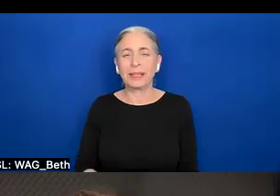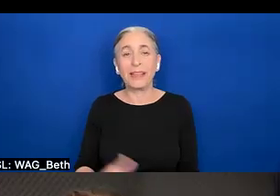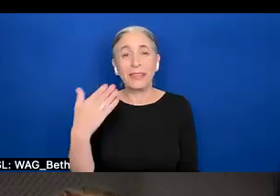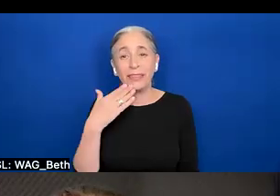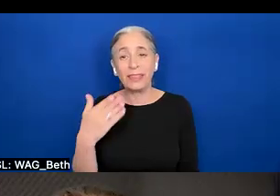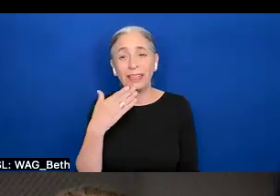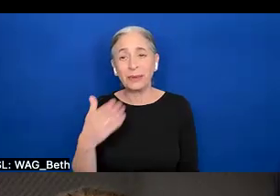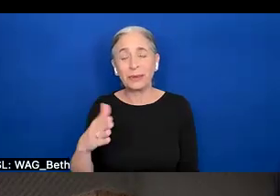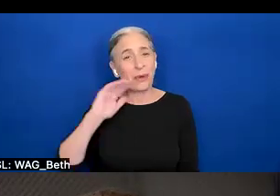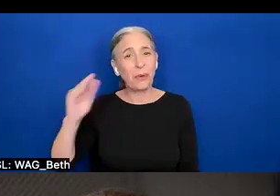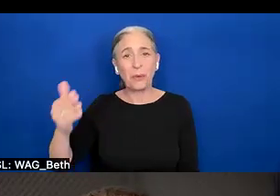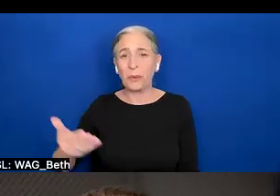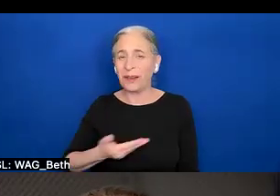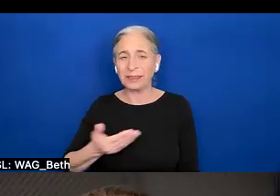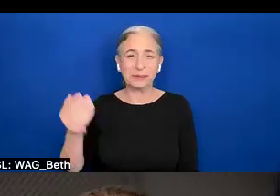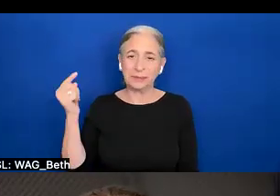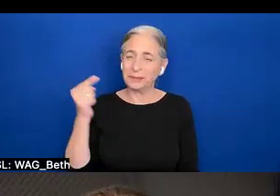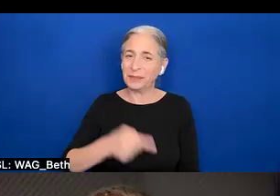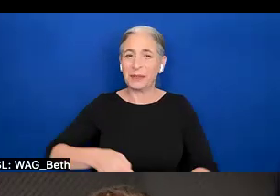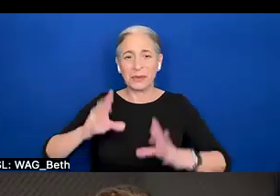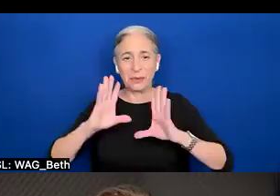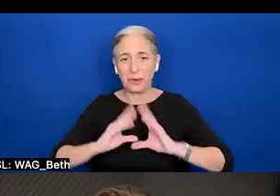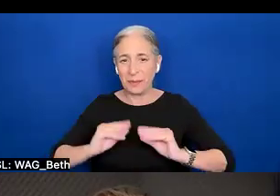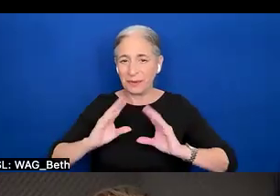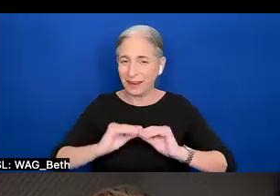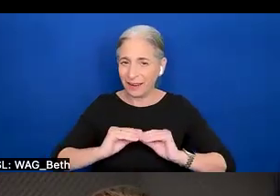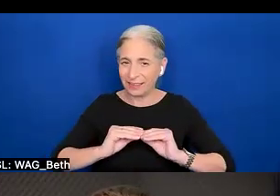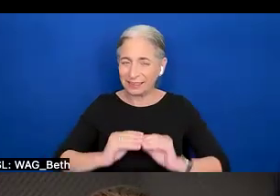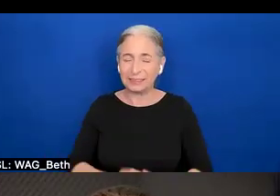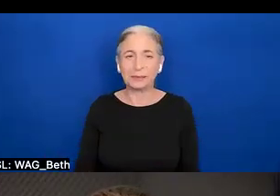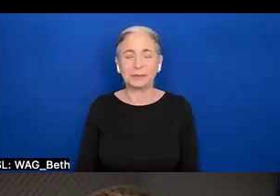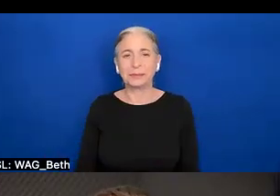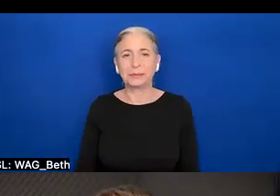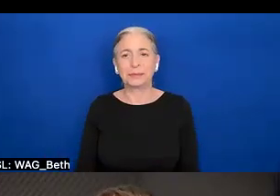And welcome to the webinar.